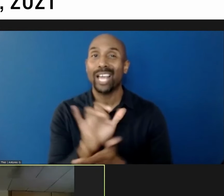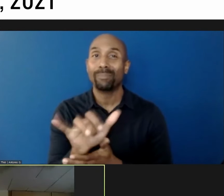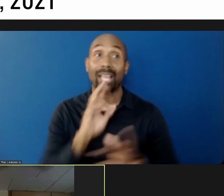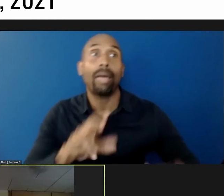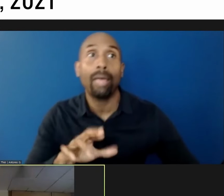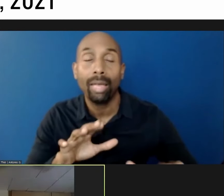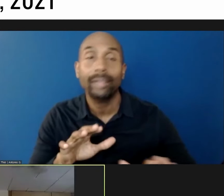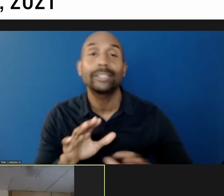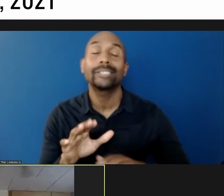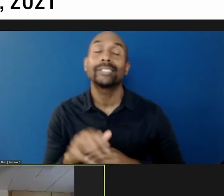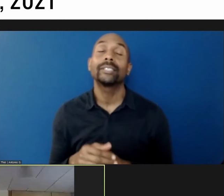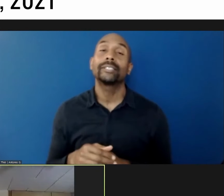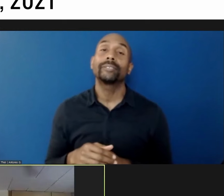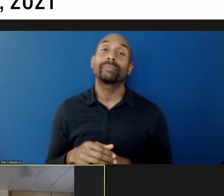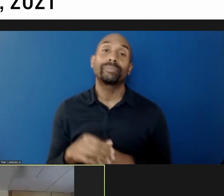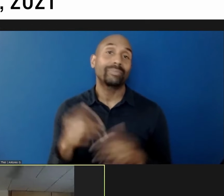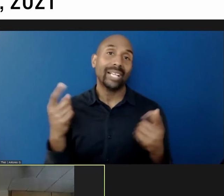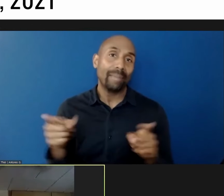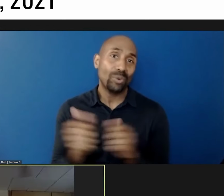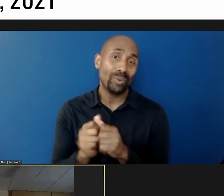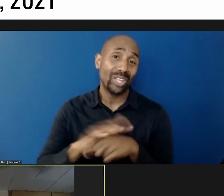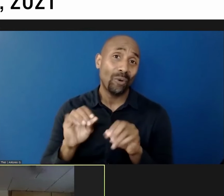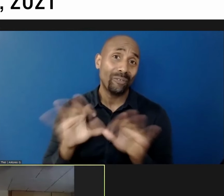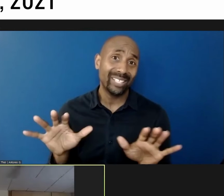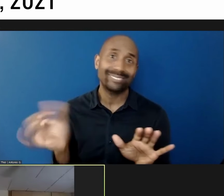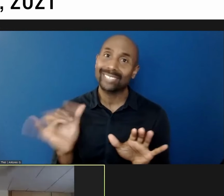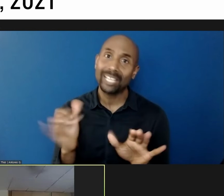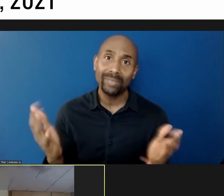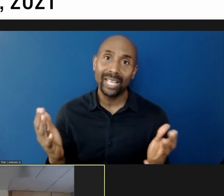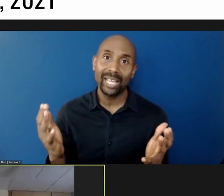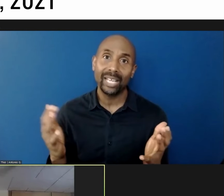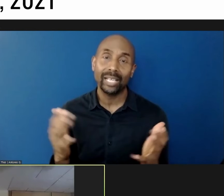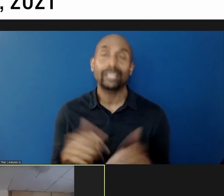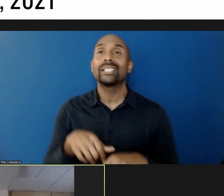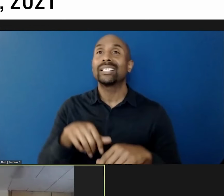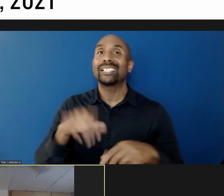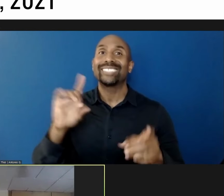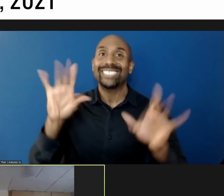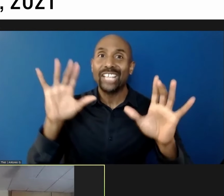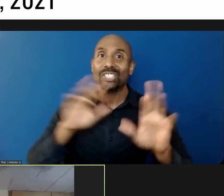with the COVID 19 pandemic, and I hear this a lot. Whenever I'm in a conversation where